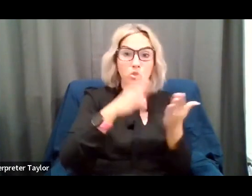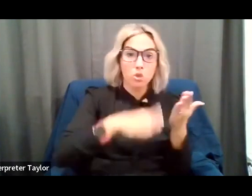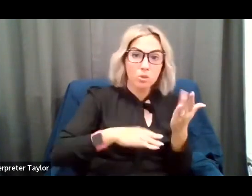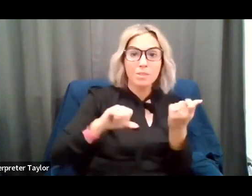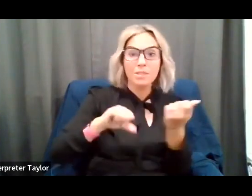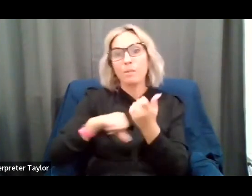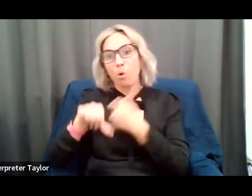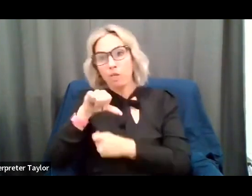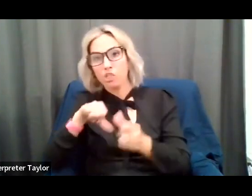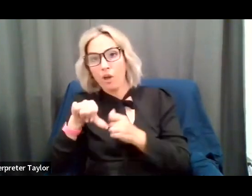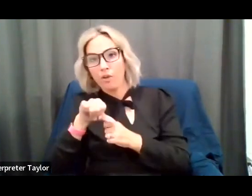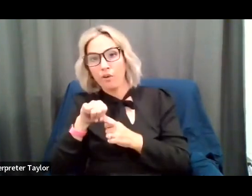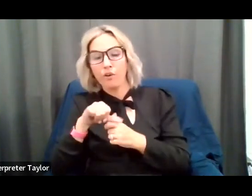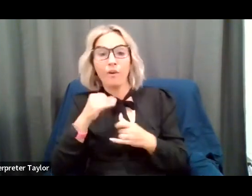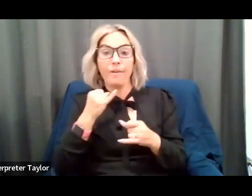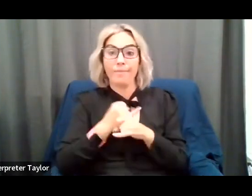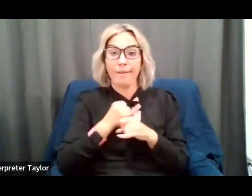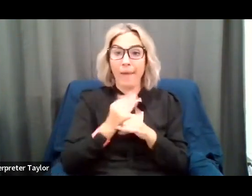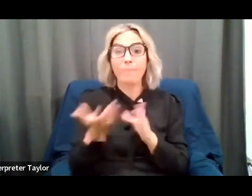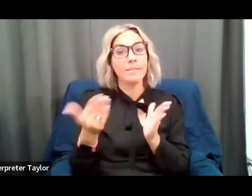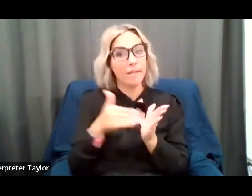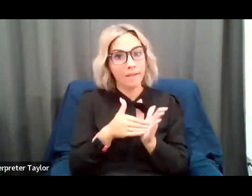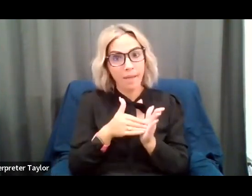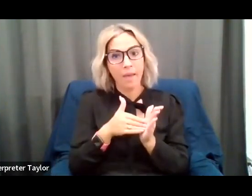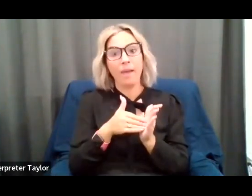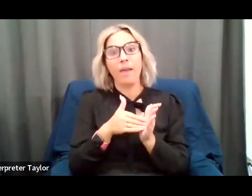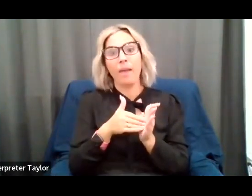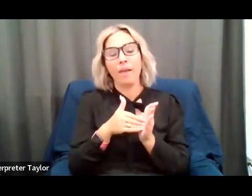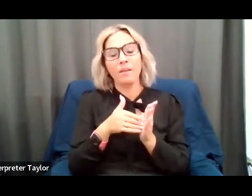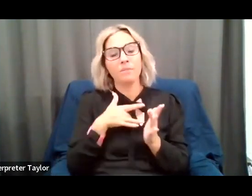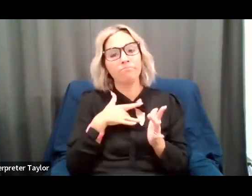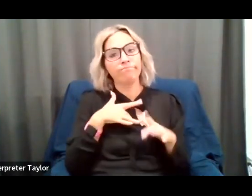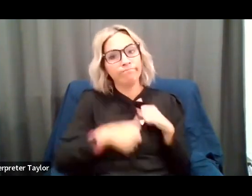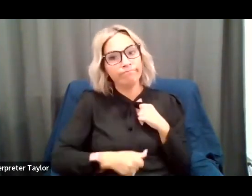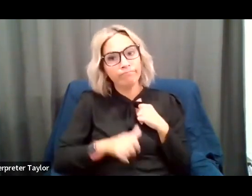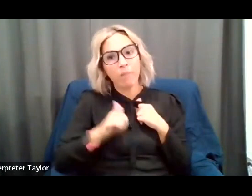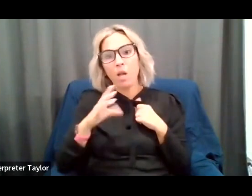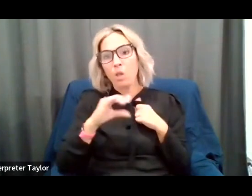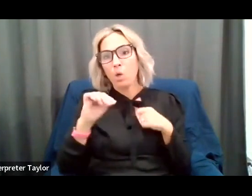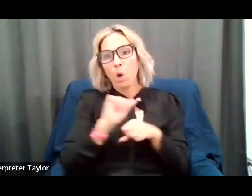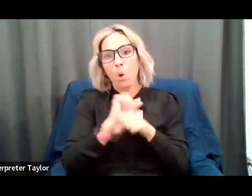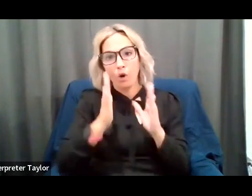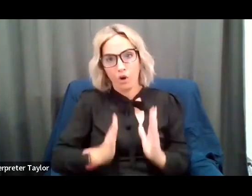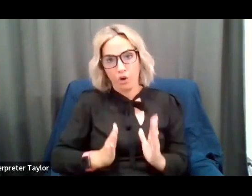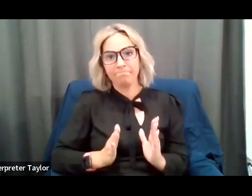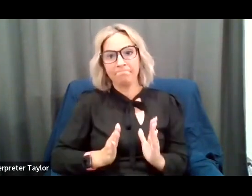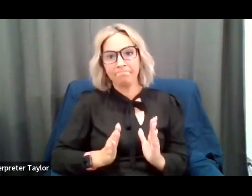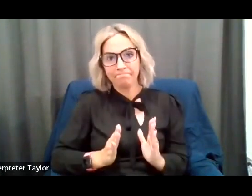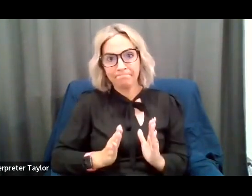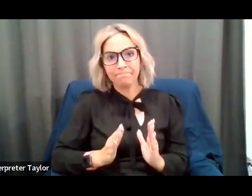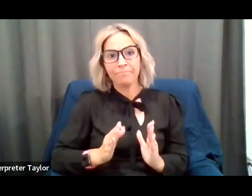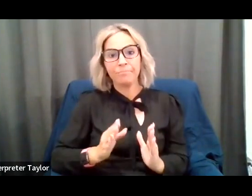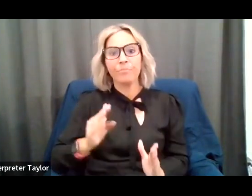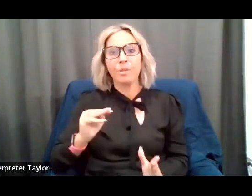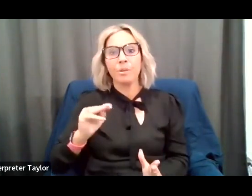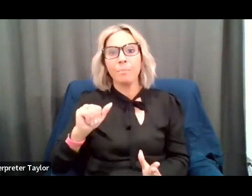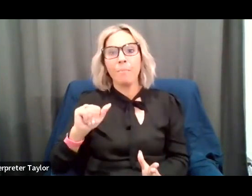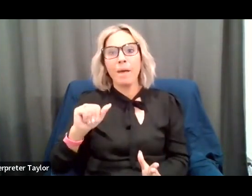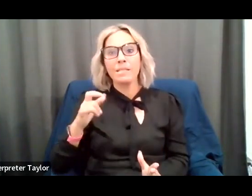The campus again mourns the loss of another colleague. Mr. Maximo Dueno, who began teaching